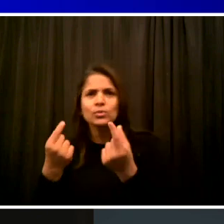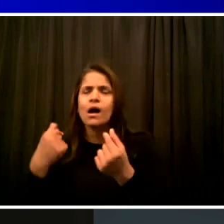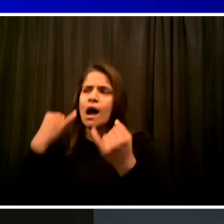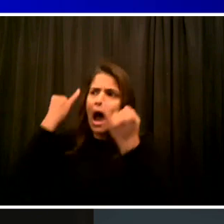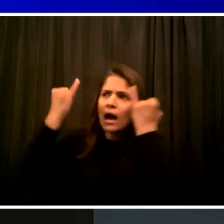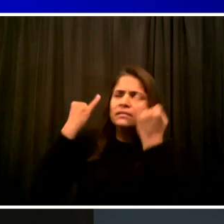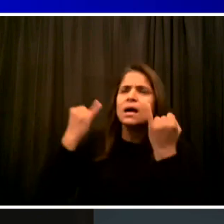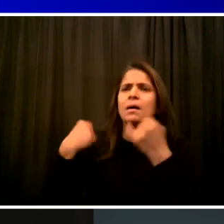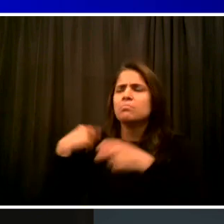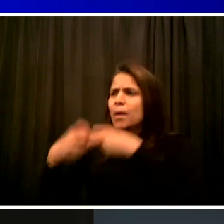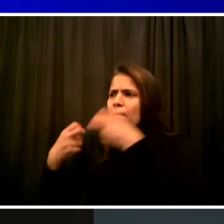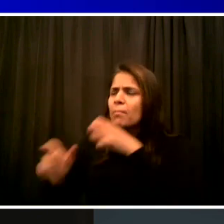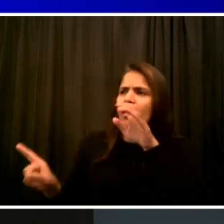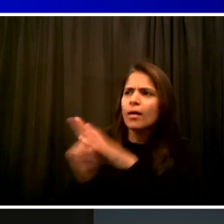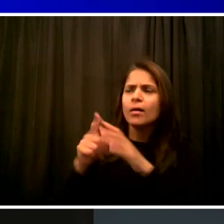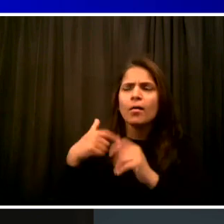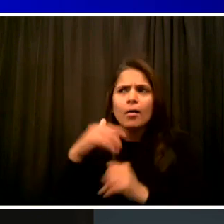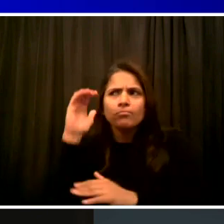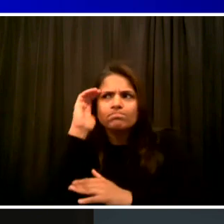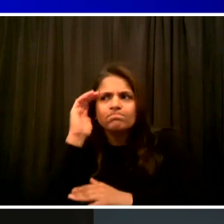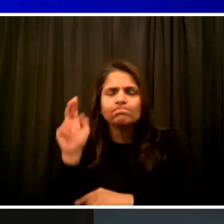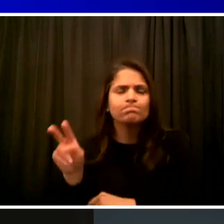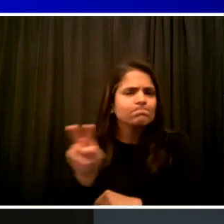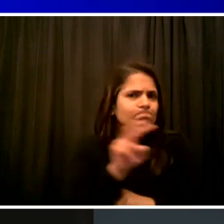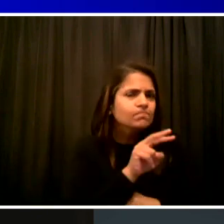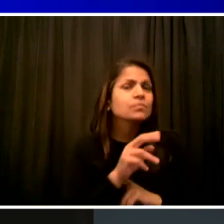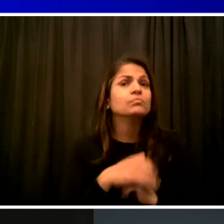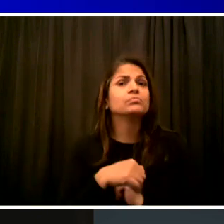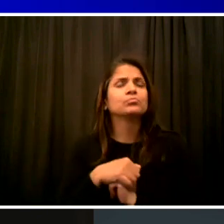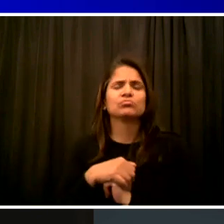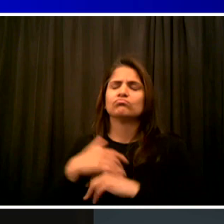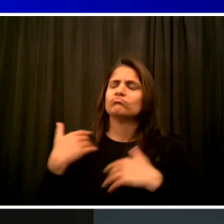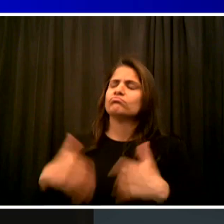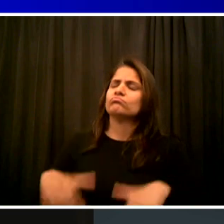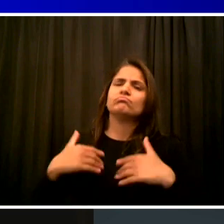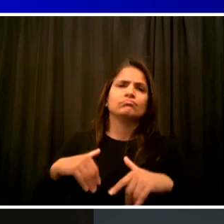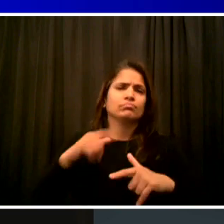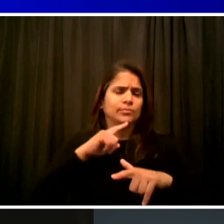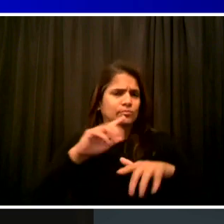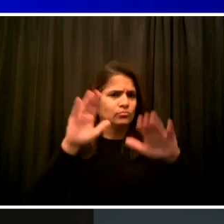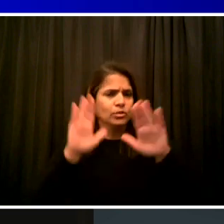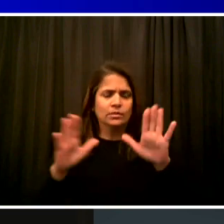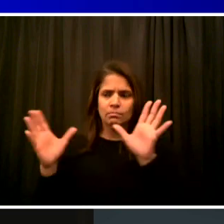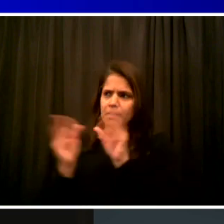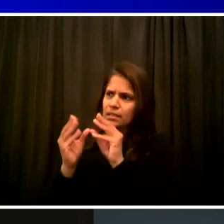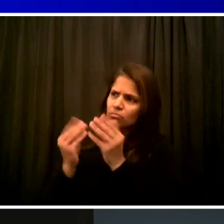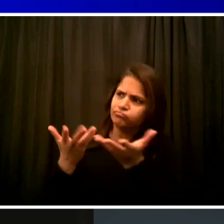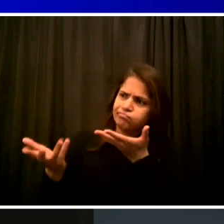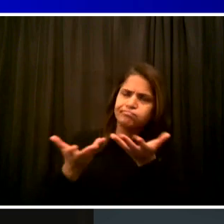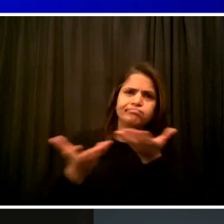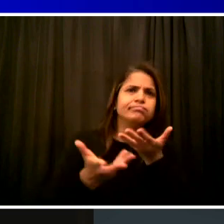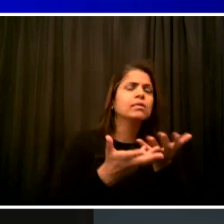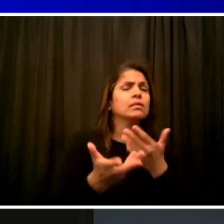CONCERNS. HEAINRG THEIR IDEAS. HEAIRNGTH E IR COMMITMENT TO THIS CITY. AND IT WAS A FANTASTIC